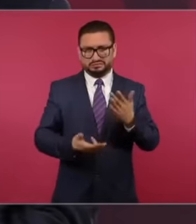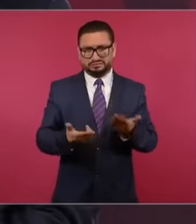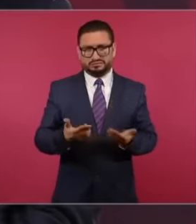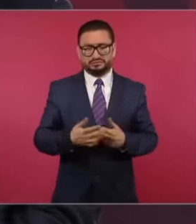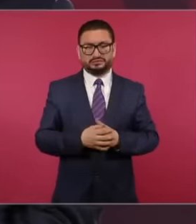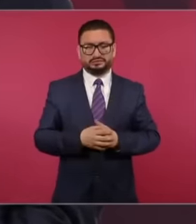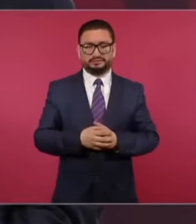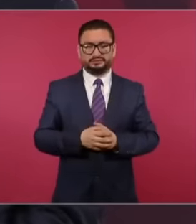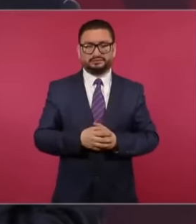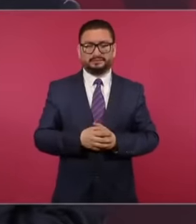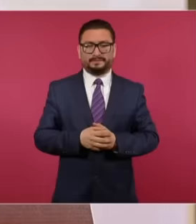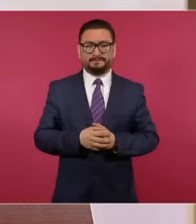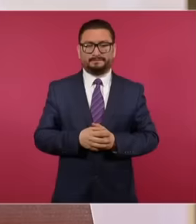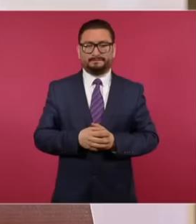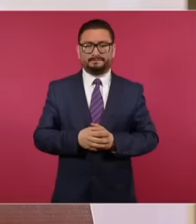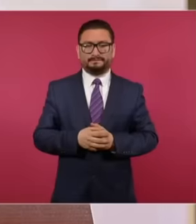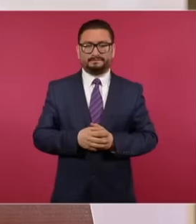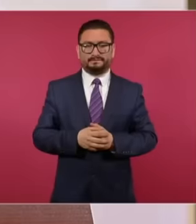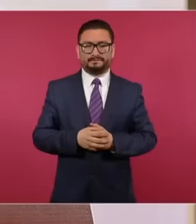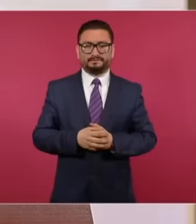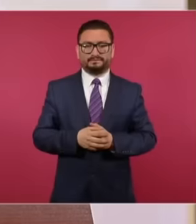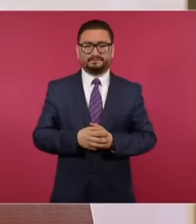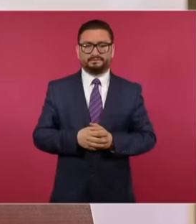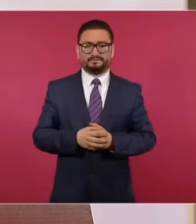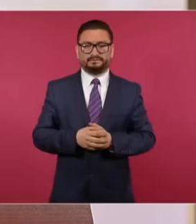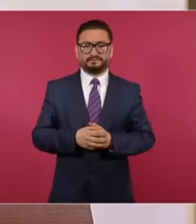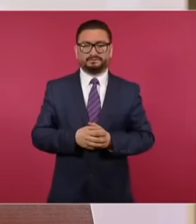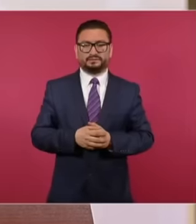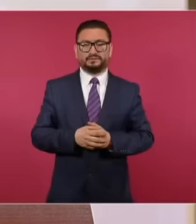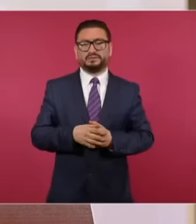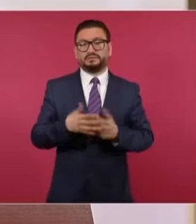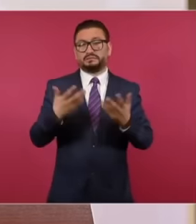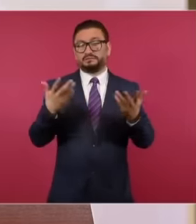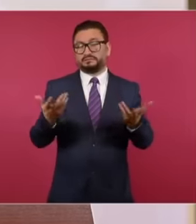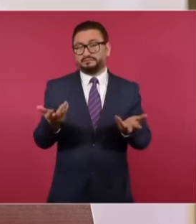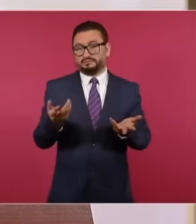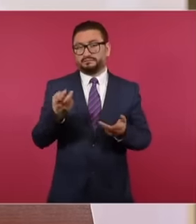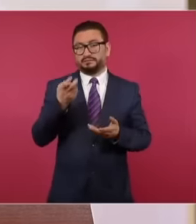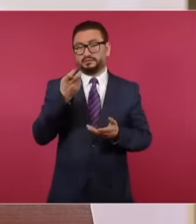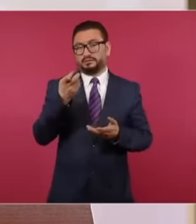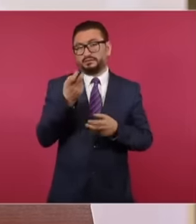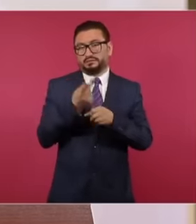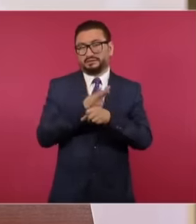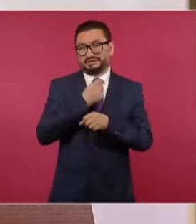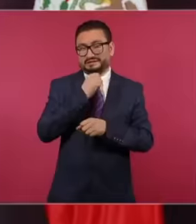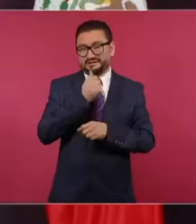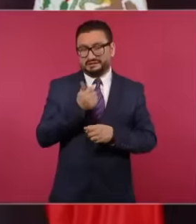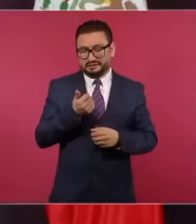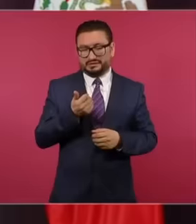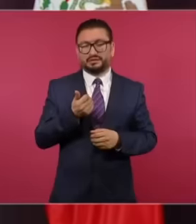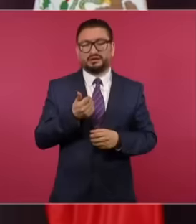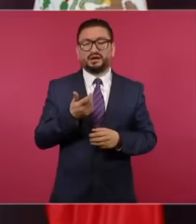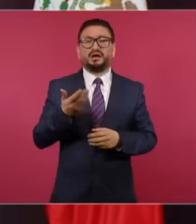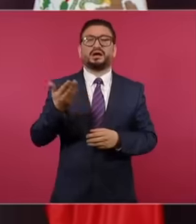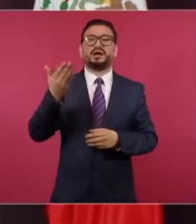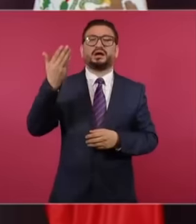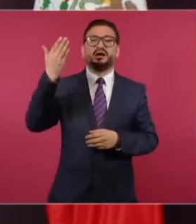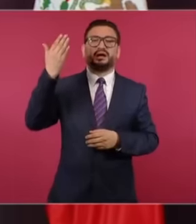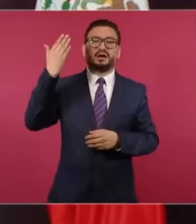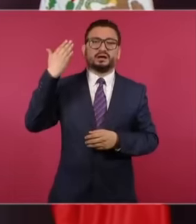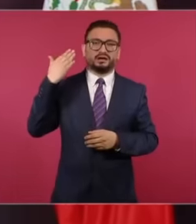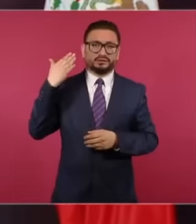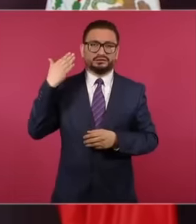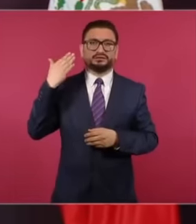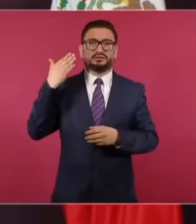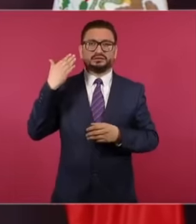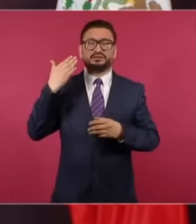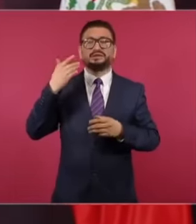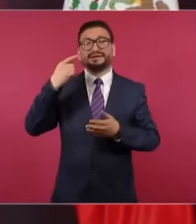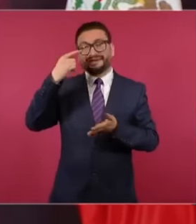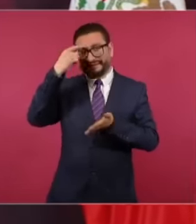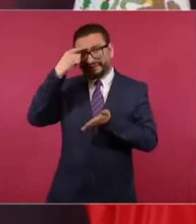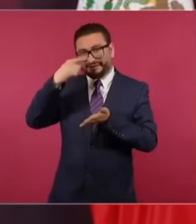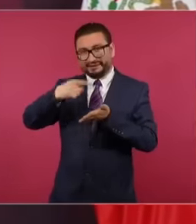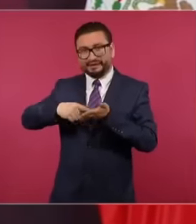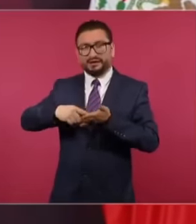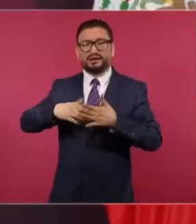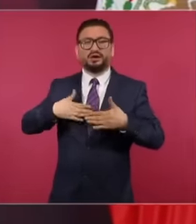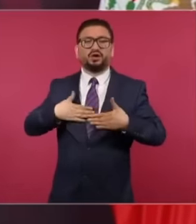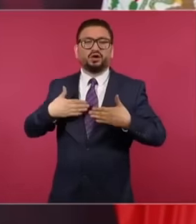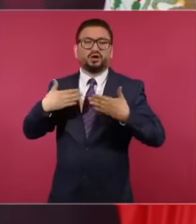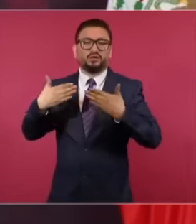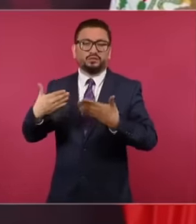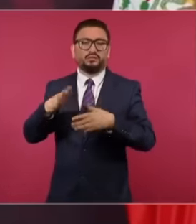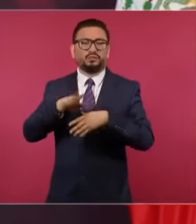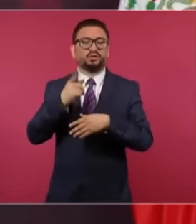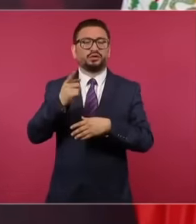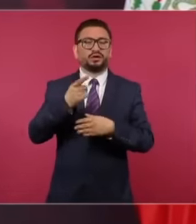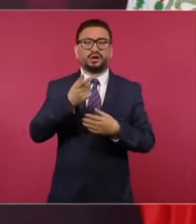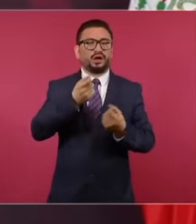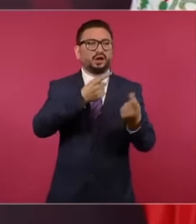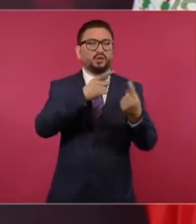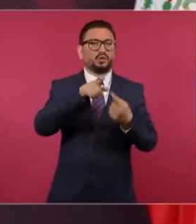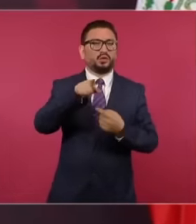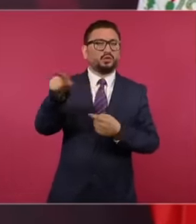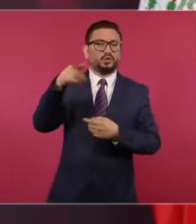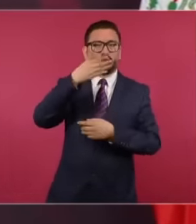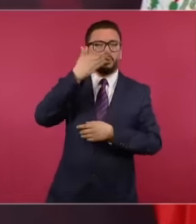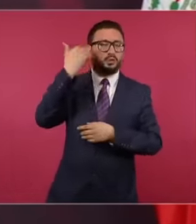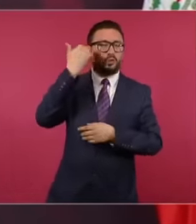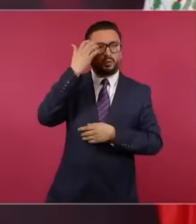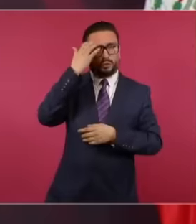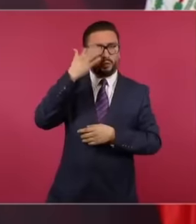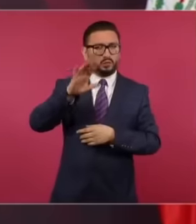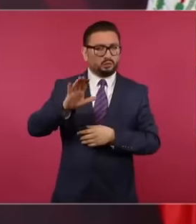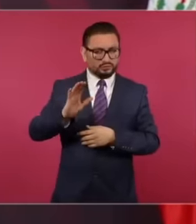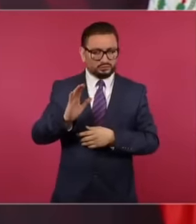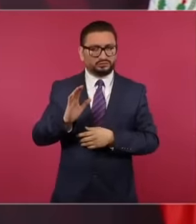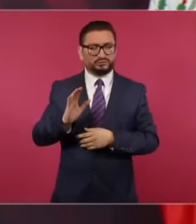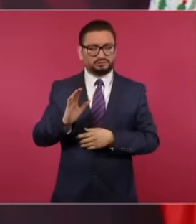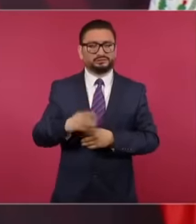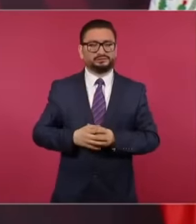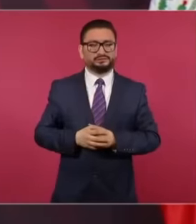nothing happens before. They had a little more credibility because it was not known who they were,